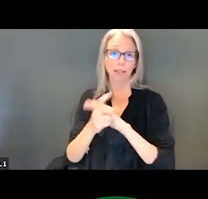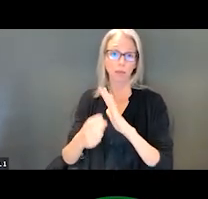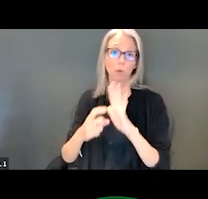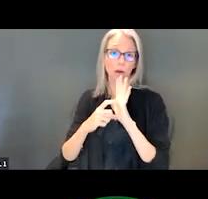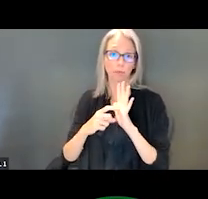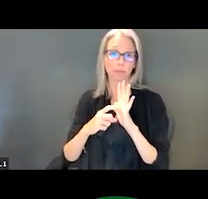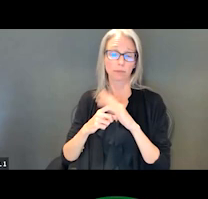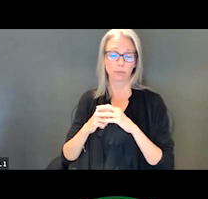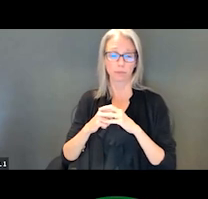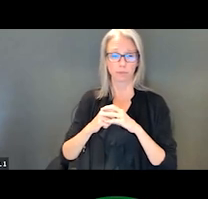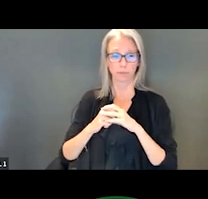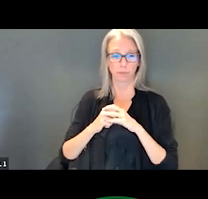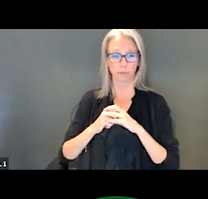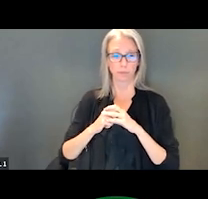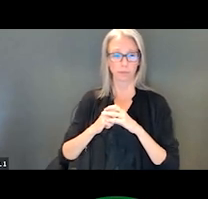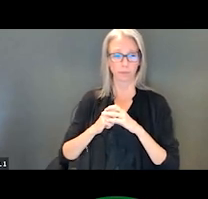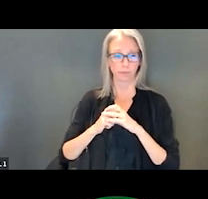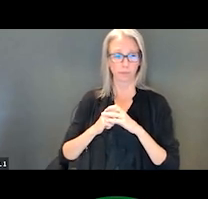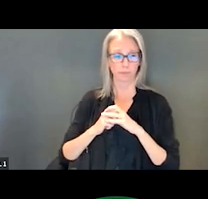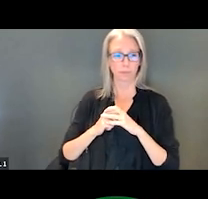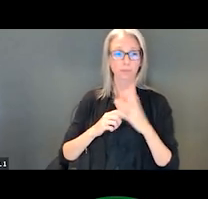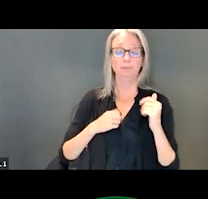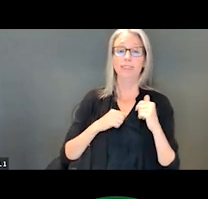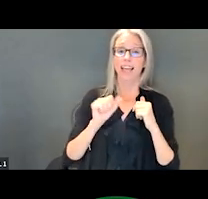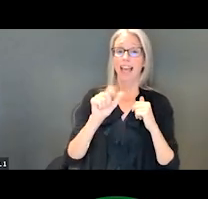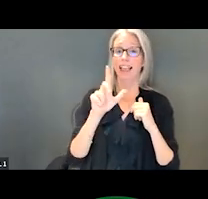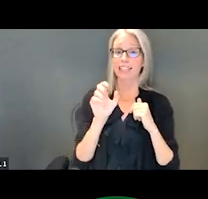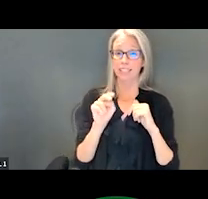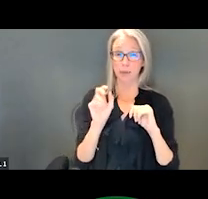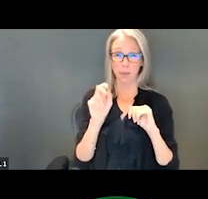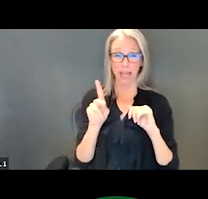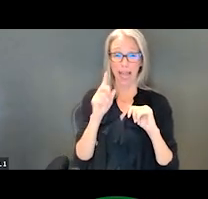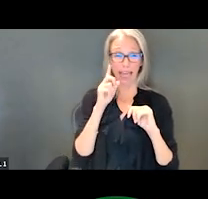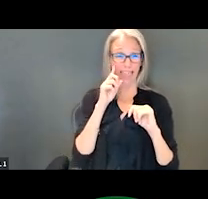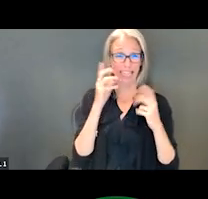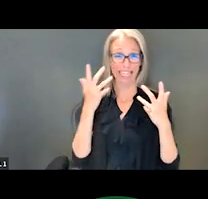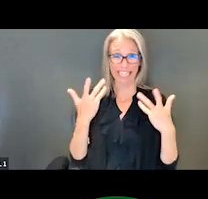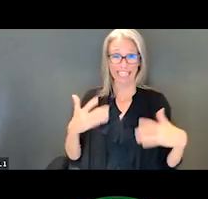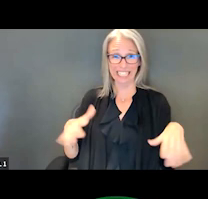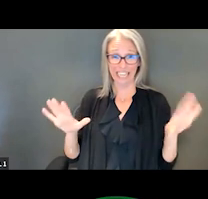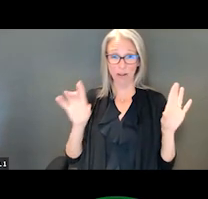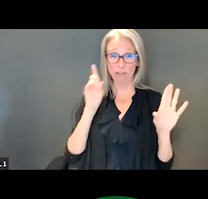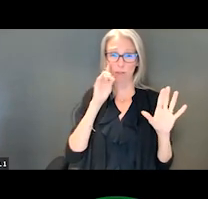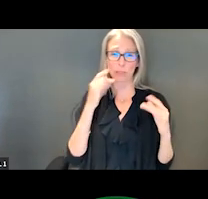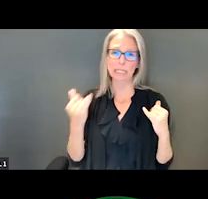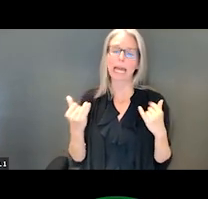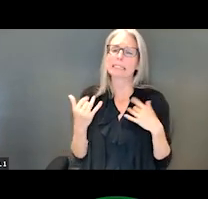We've been running slightly behind schedule today. Thank you, Mark, and thank you Heather for joining us and sharing this.